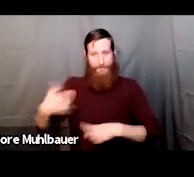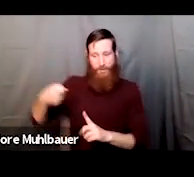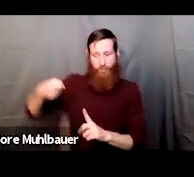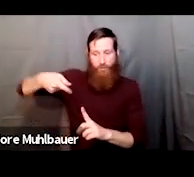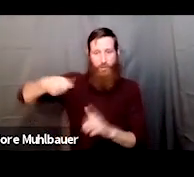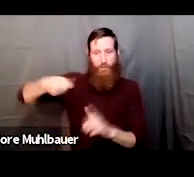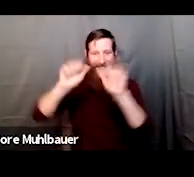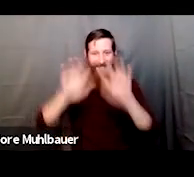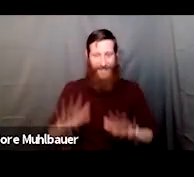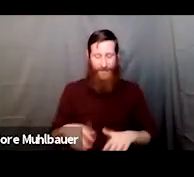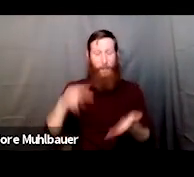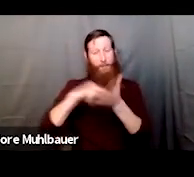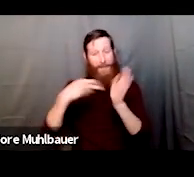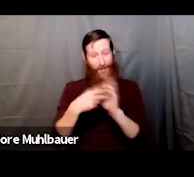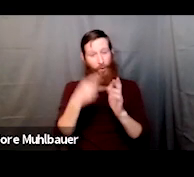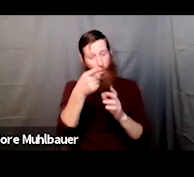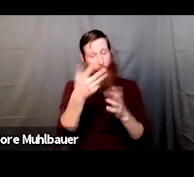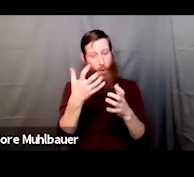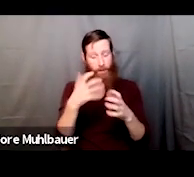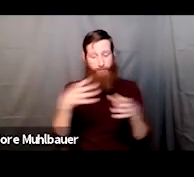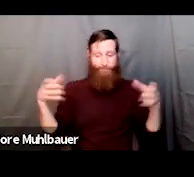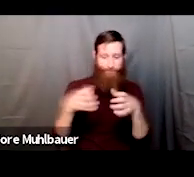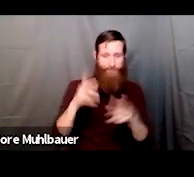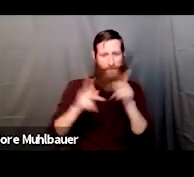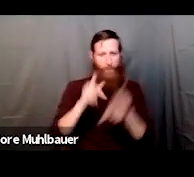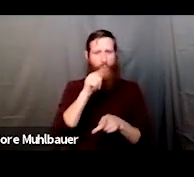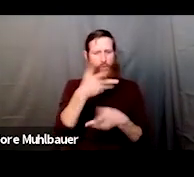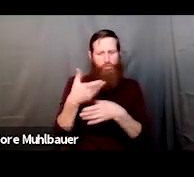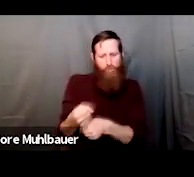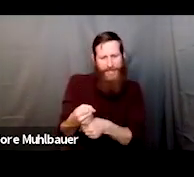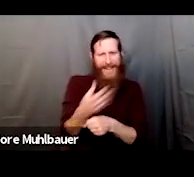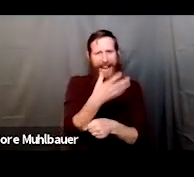we want to put ourselves in the backcountry with people that we trust and with people who have a similar risk tolerance to us